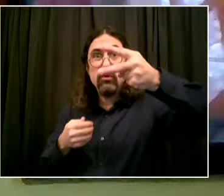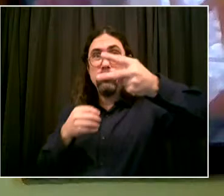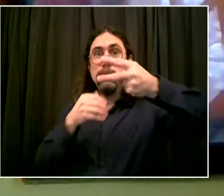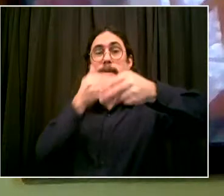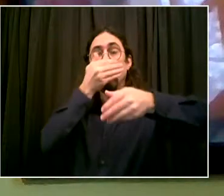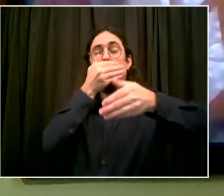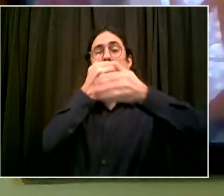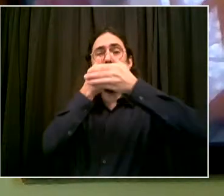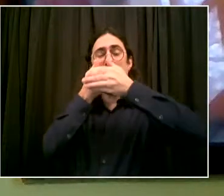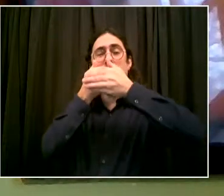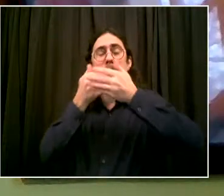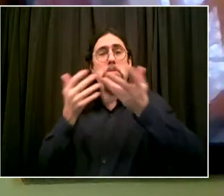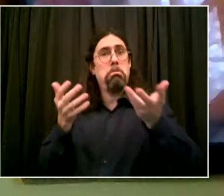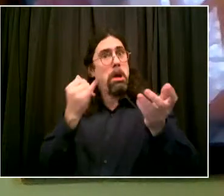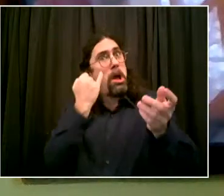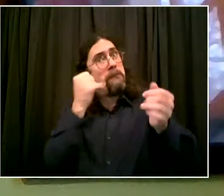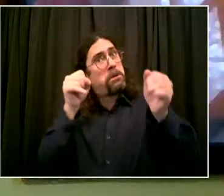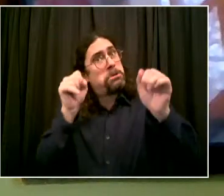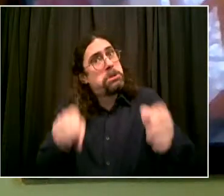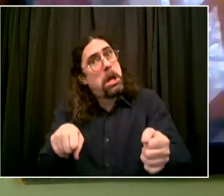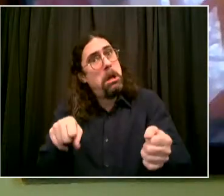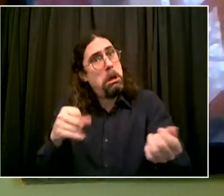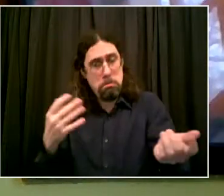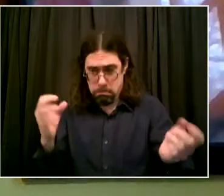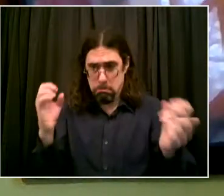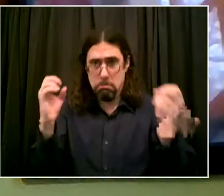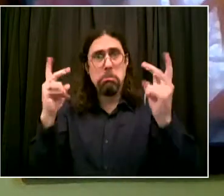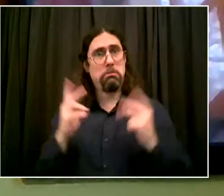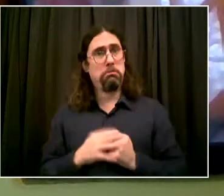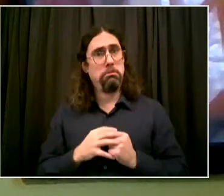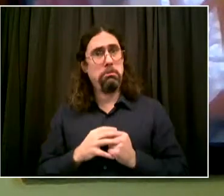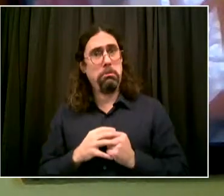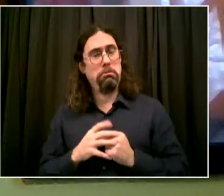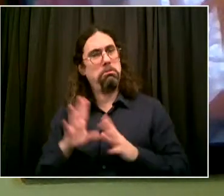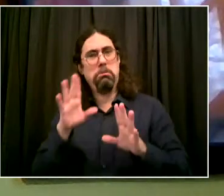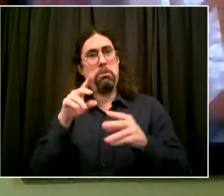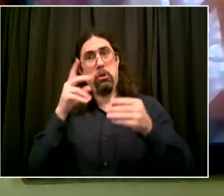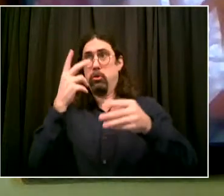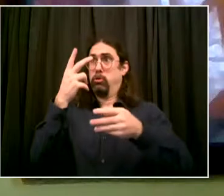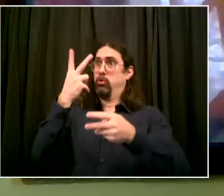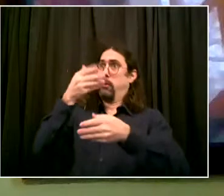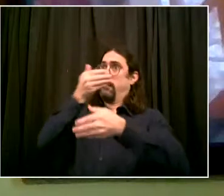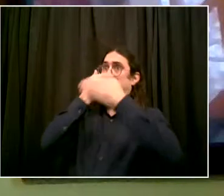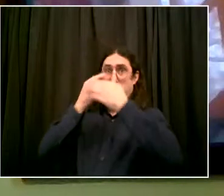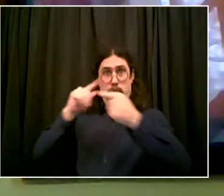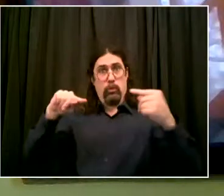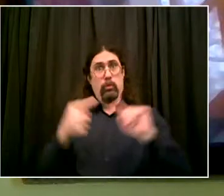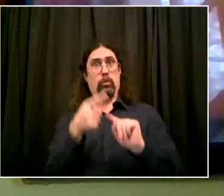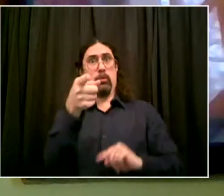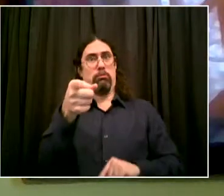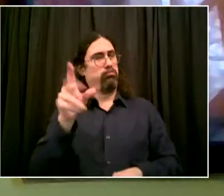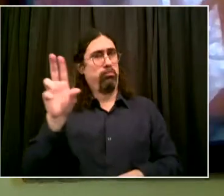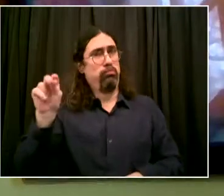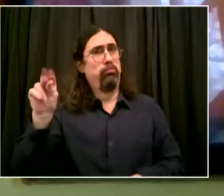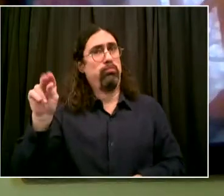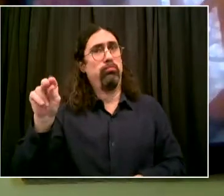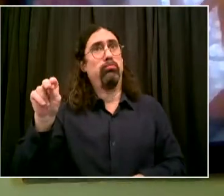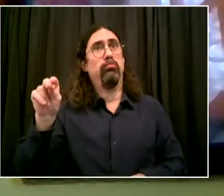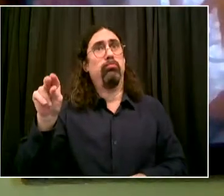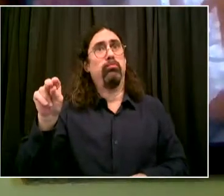HARMFUL. IN FACT MYSELF, WE ARE STARTING TO WEAR A SURGICAL MASSK K